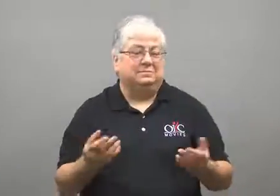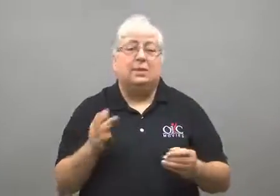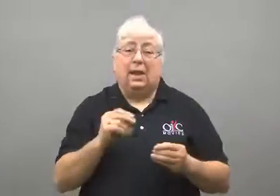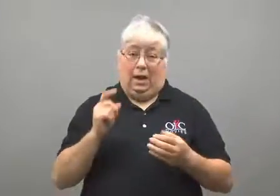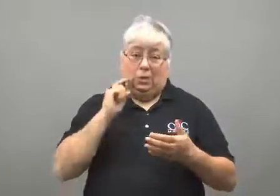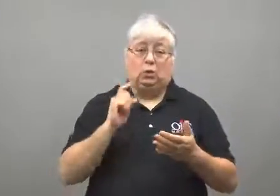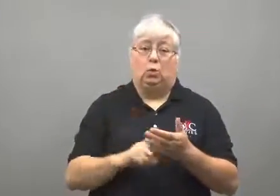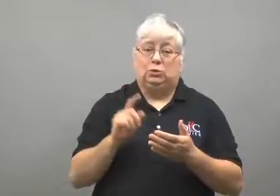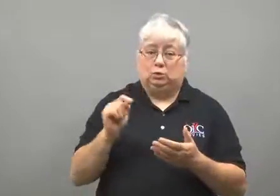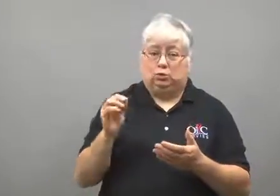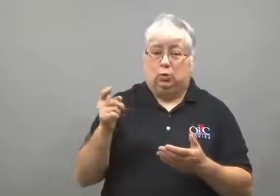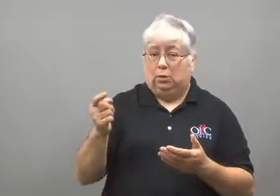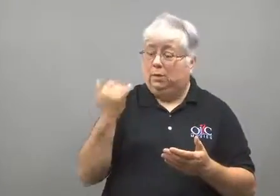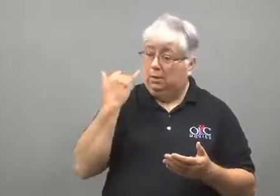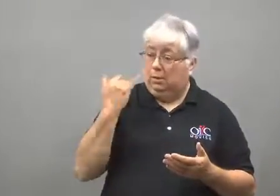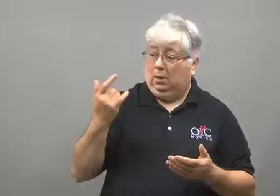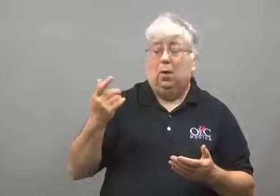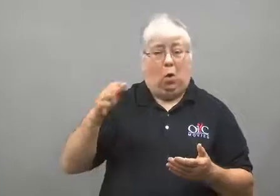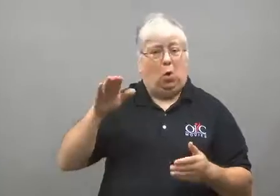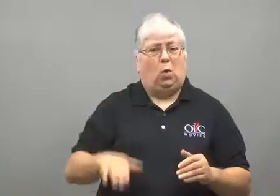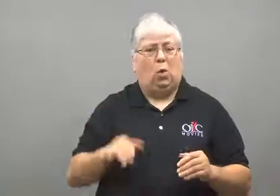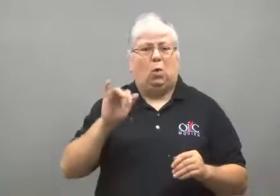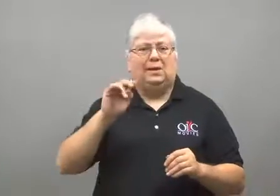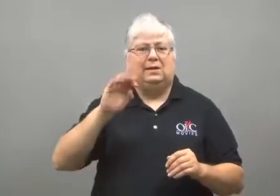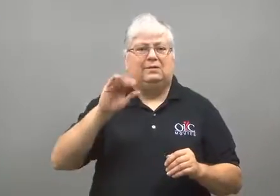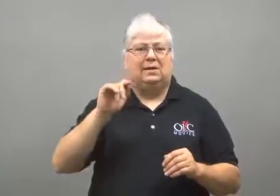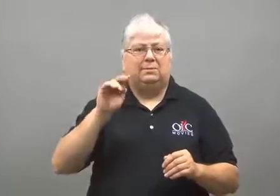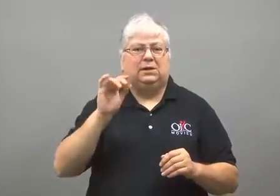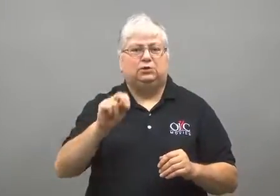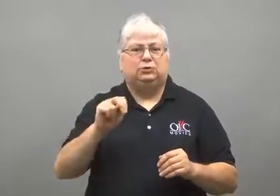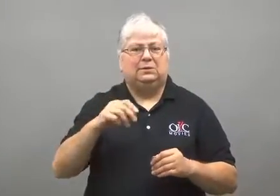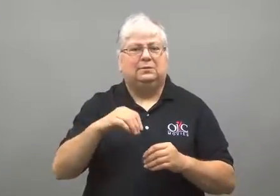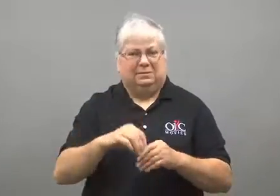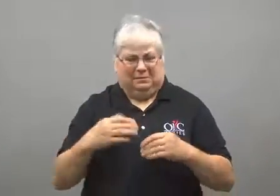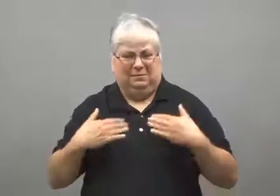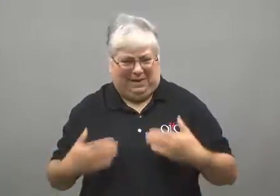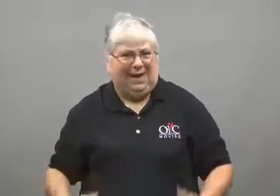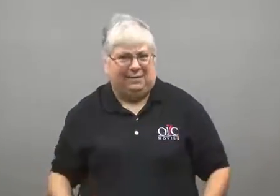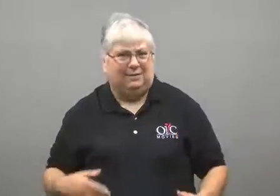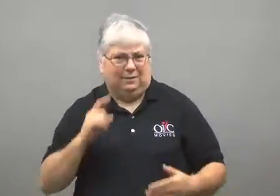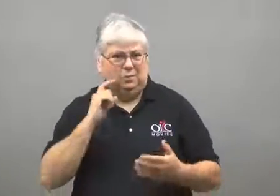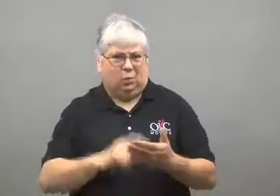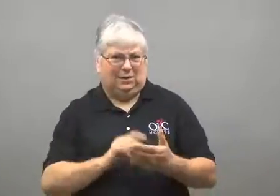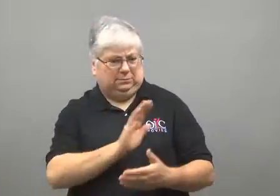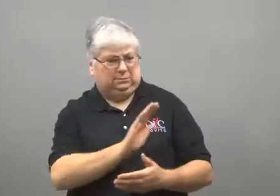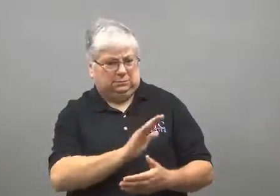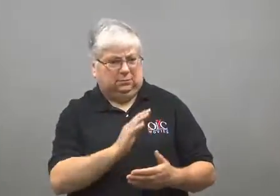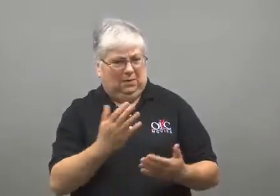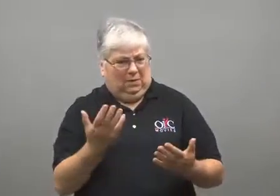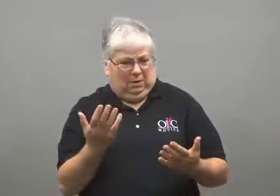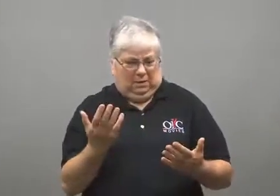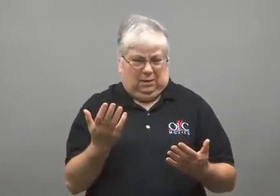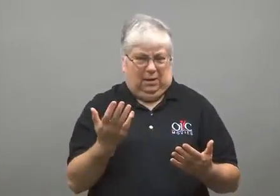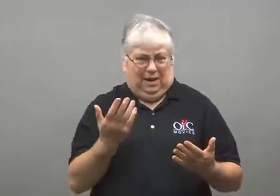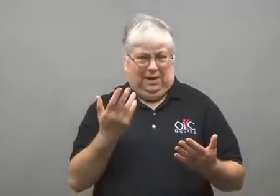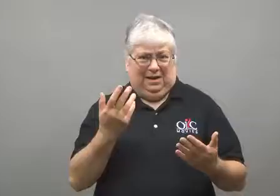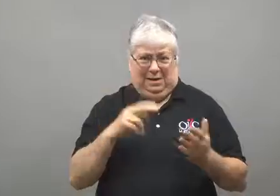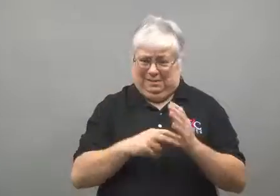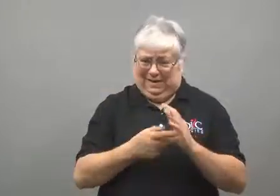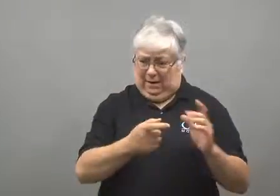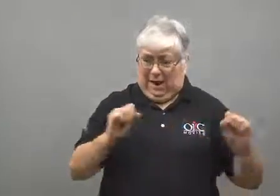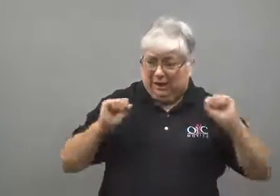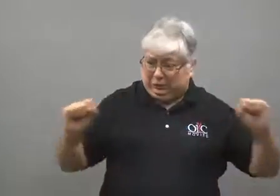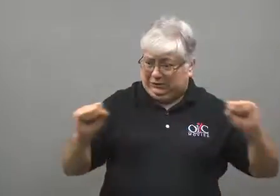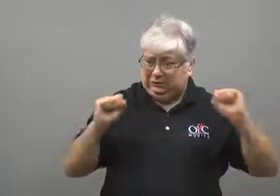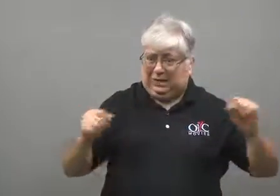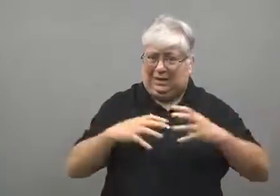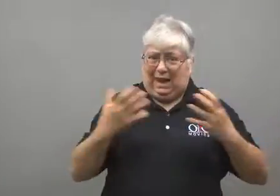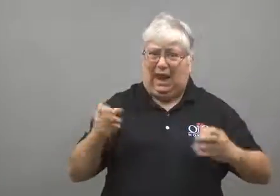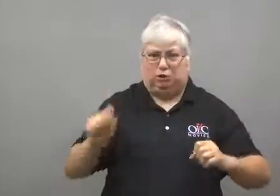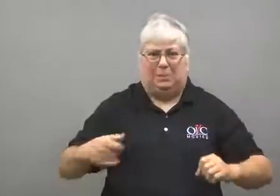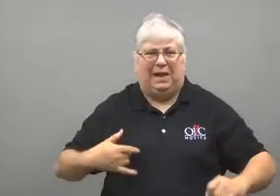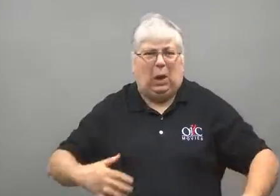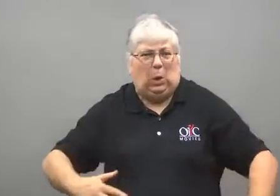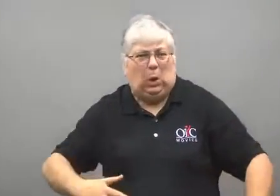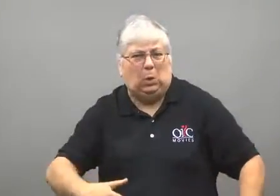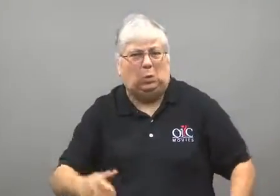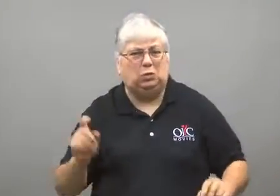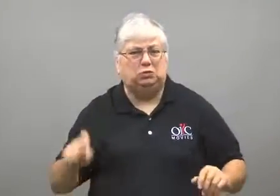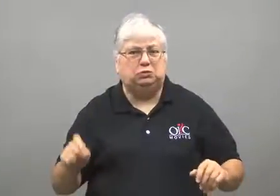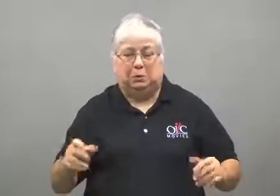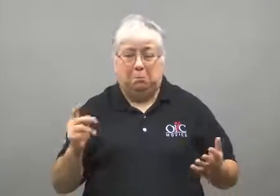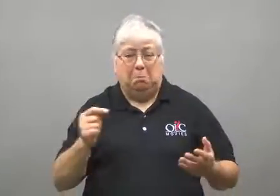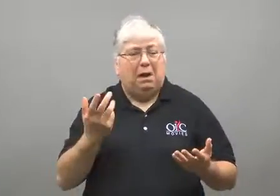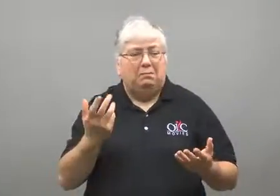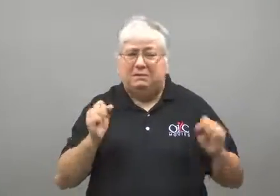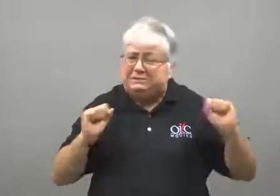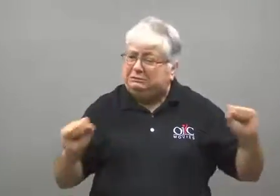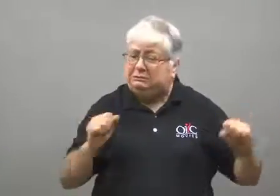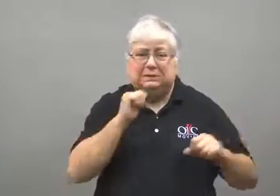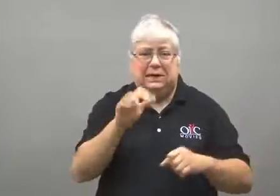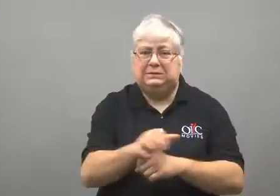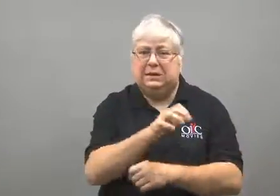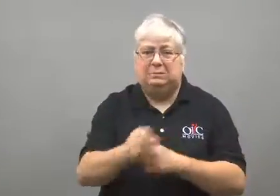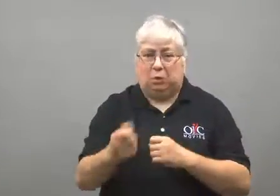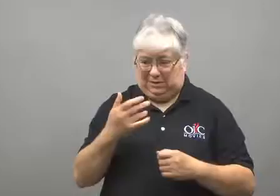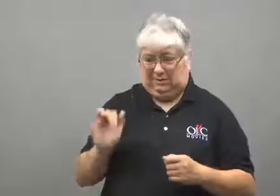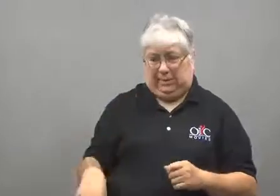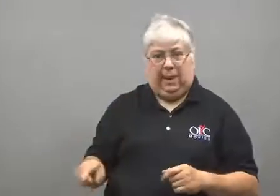And in spite of exercising a lot, there was not a lot of inflammation as a result.